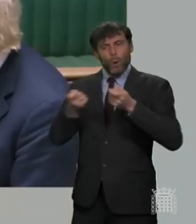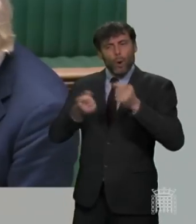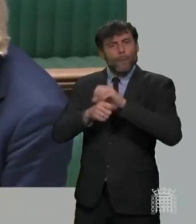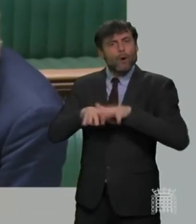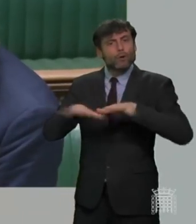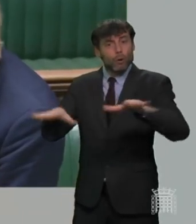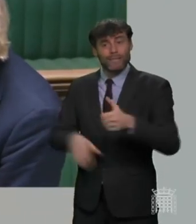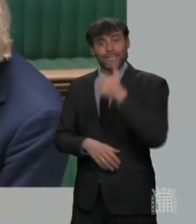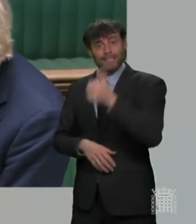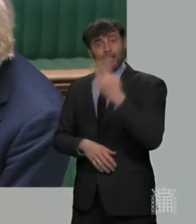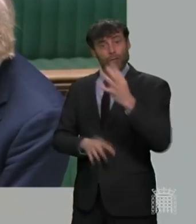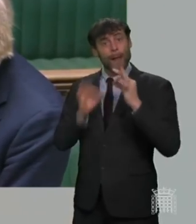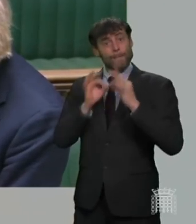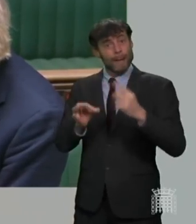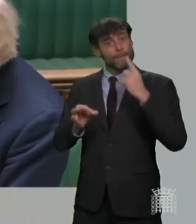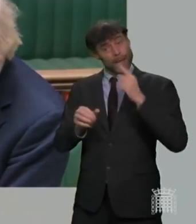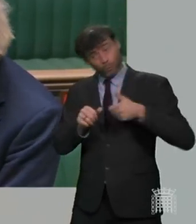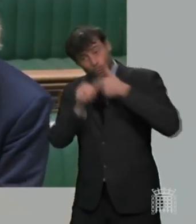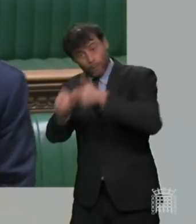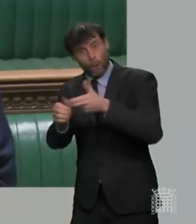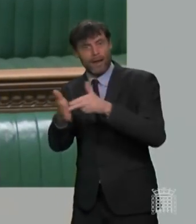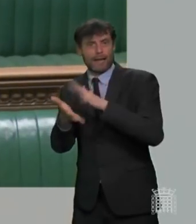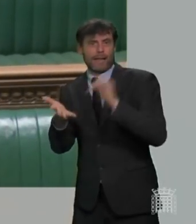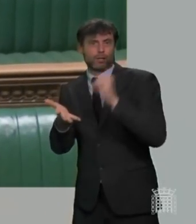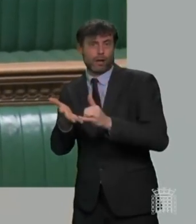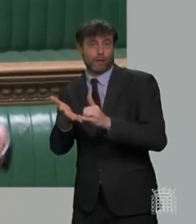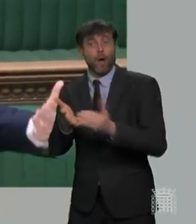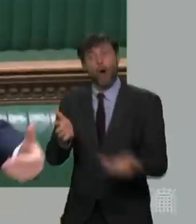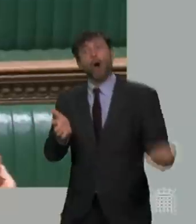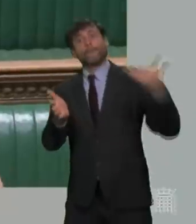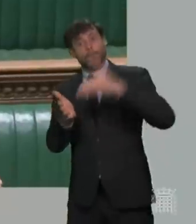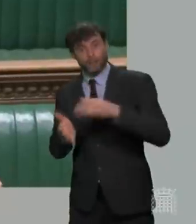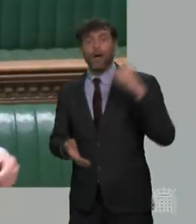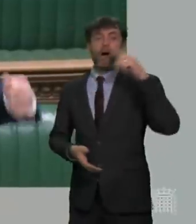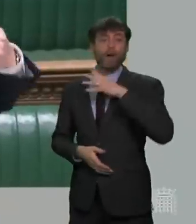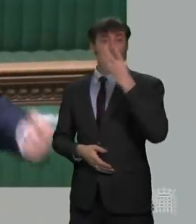into supporting our NHS, on top of the £140 billion of in-year spending. It is because of